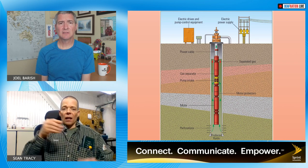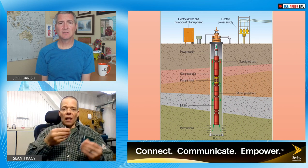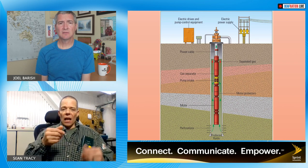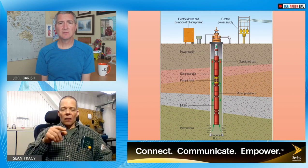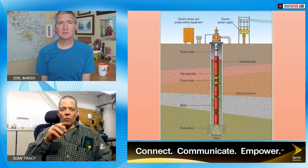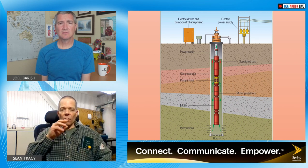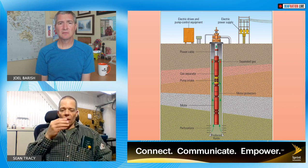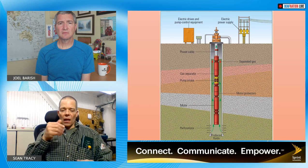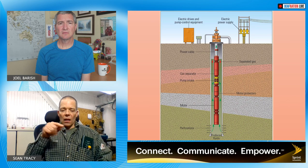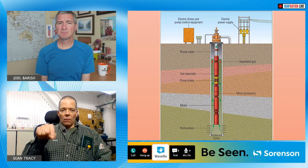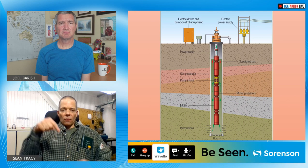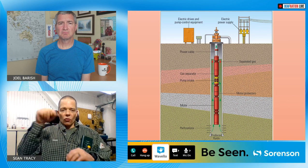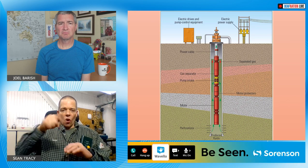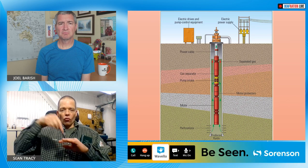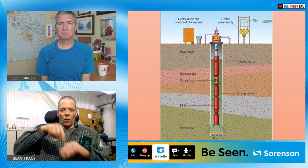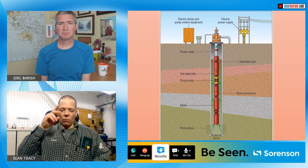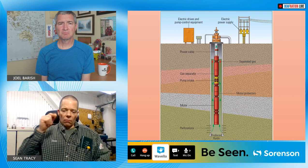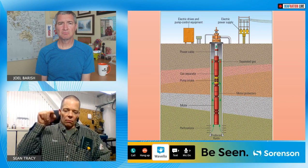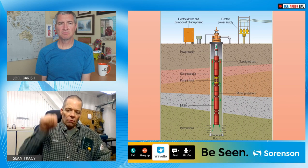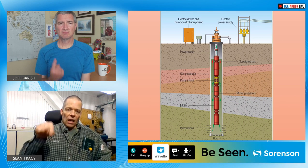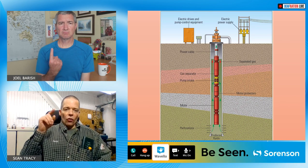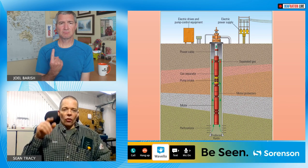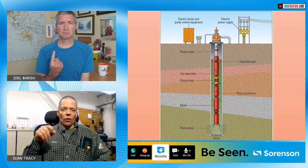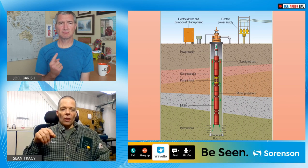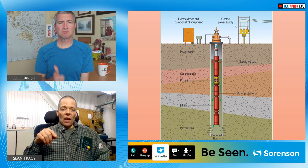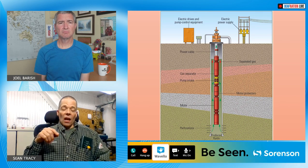With drilling on land, you can get to the oil much faster.